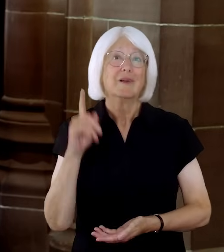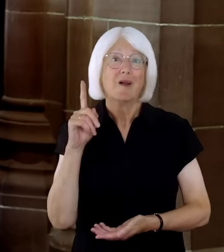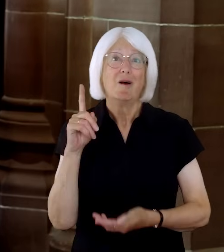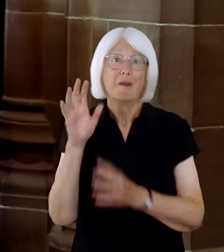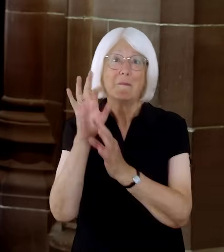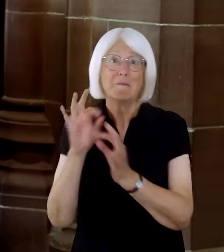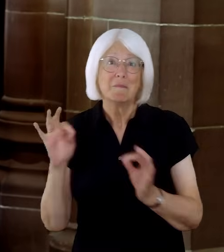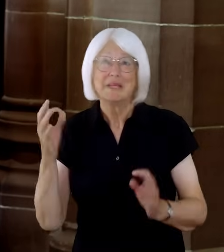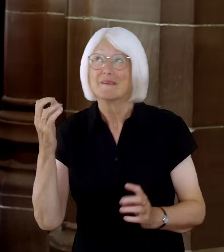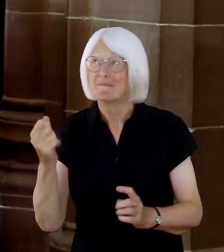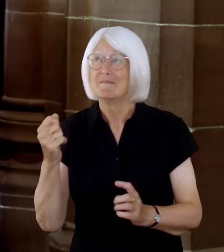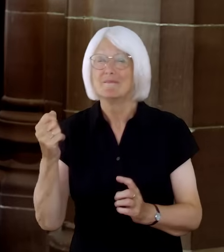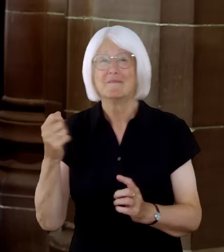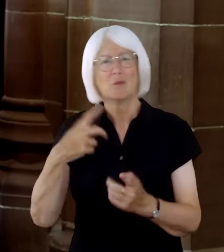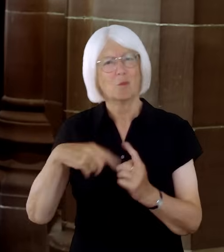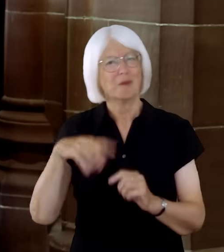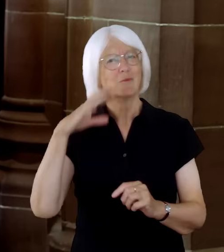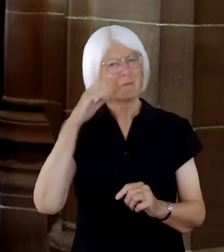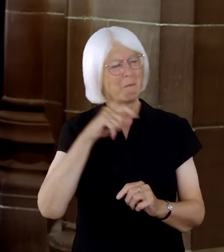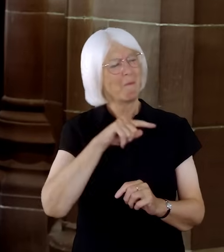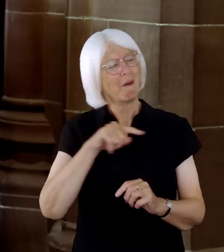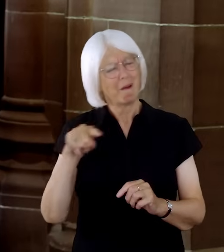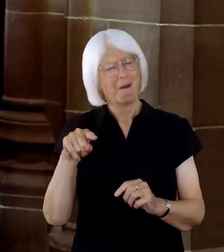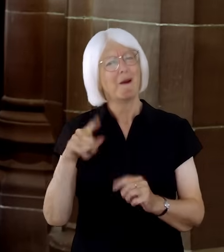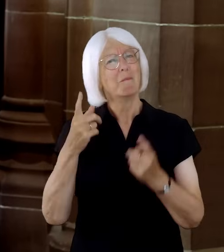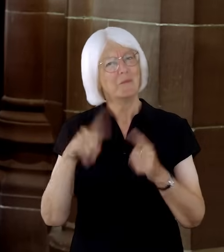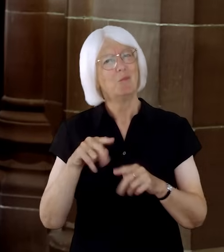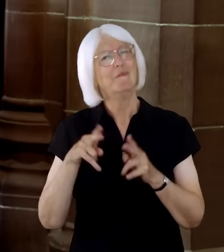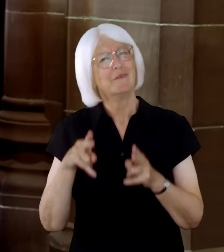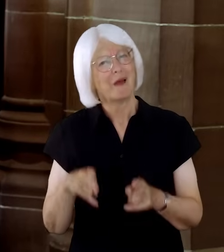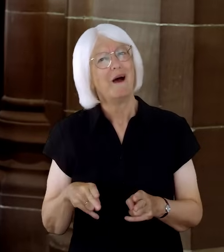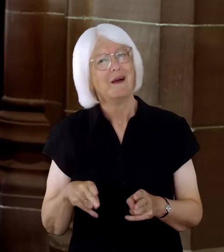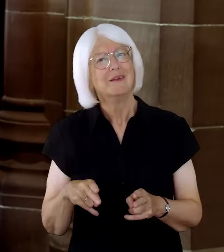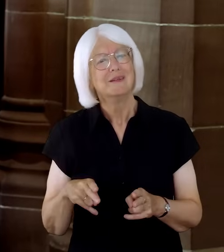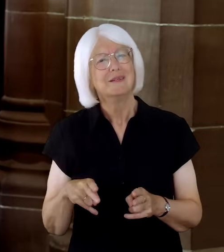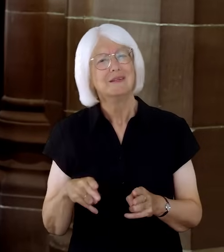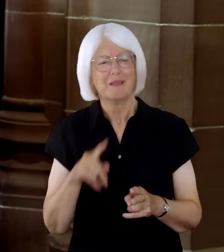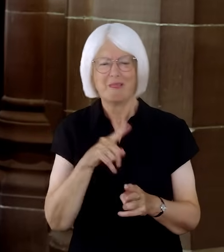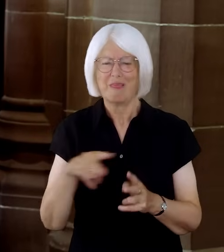God of peace. We remember before you those who have died who are safe